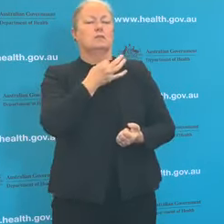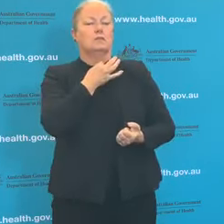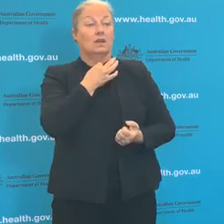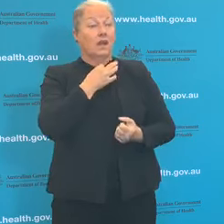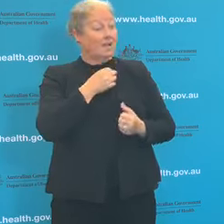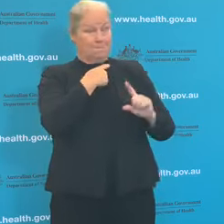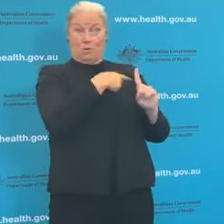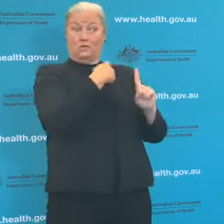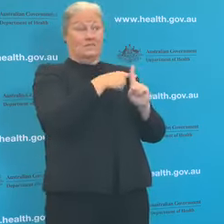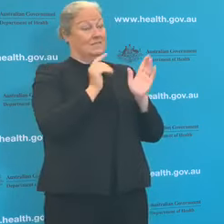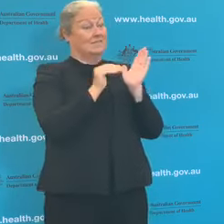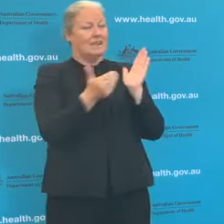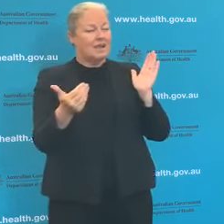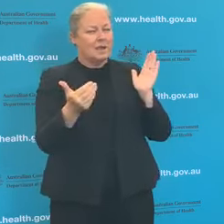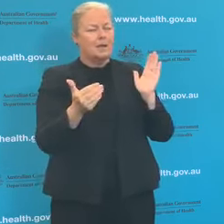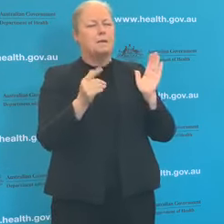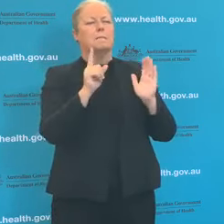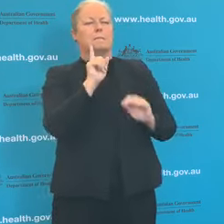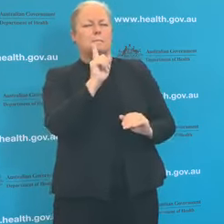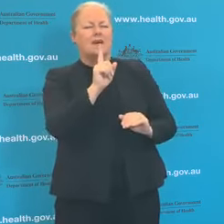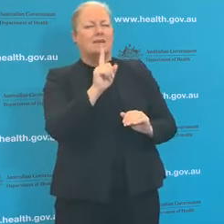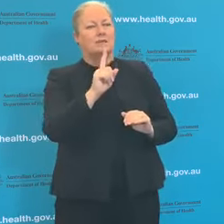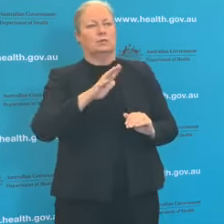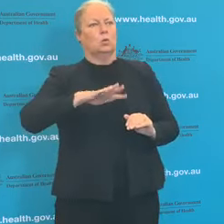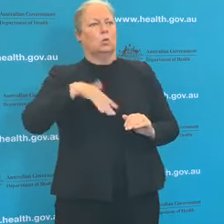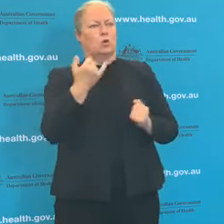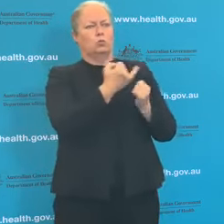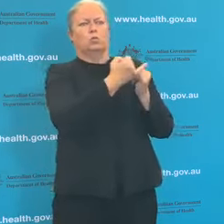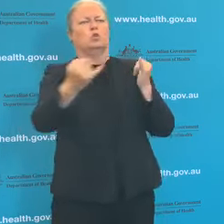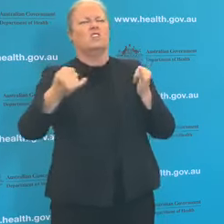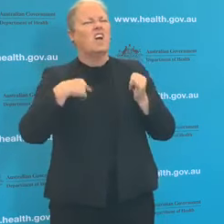cannot risk this great place that we're in. So I'll stop there, thanks.